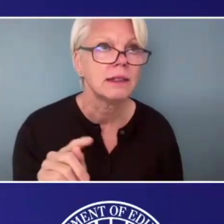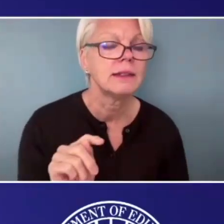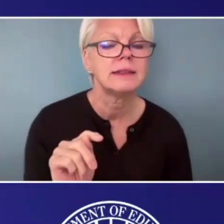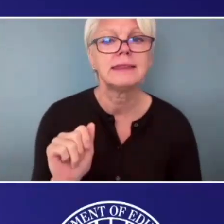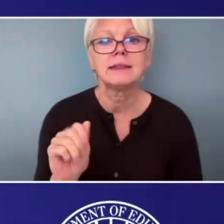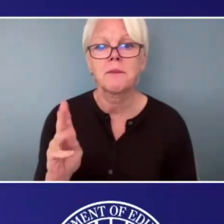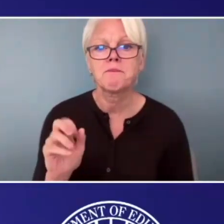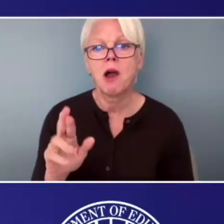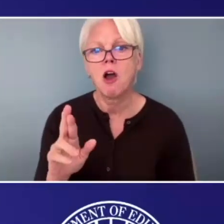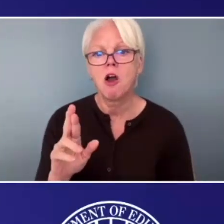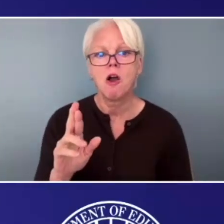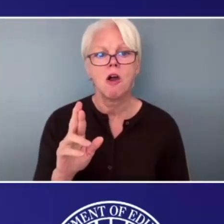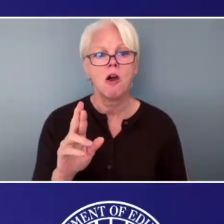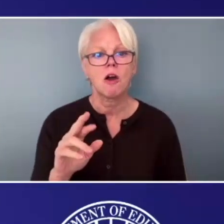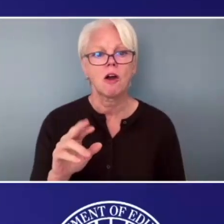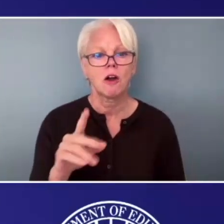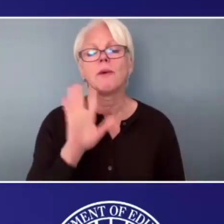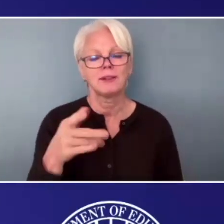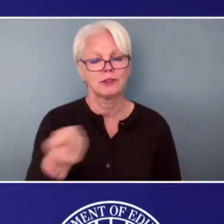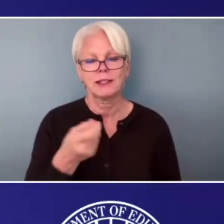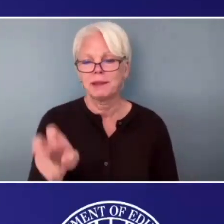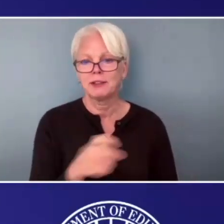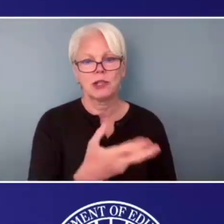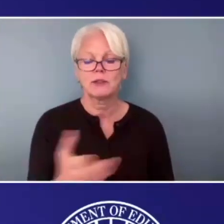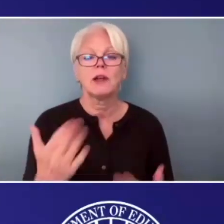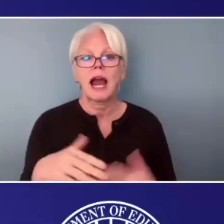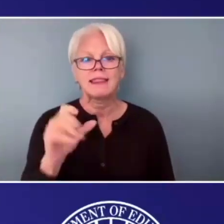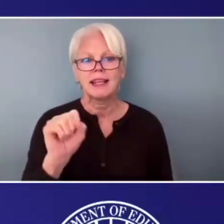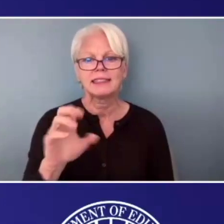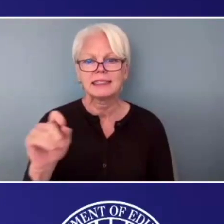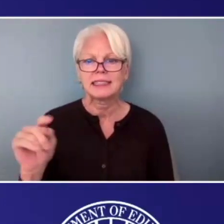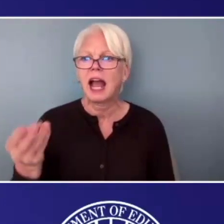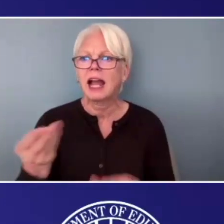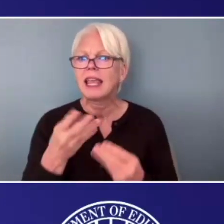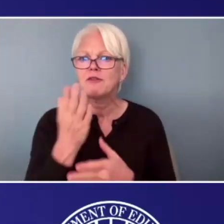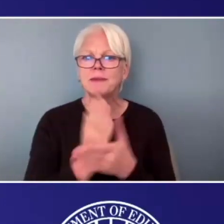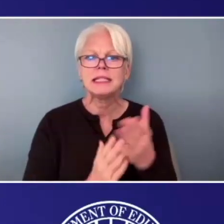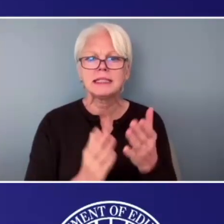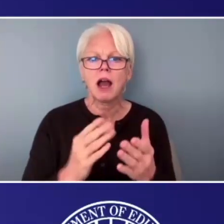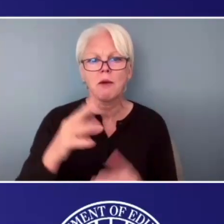Tamar was just giving me the transfer thing, and I think Scott submitted some, some hypothetical proposals.